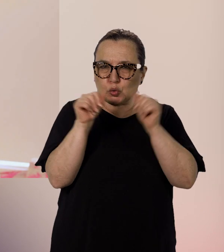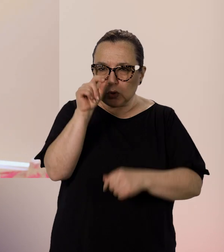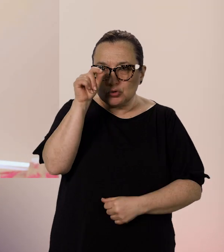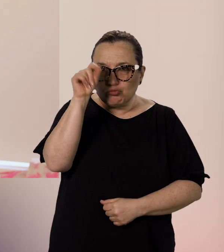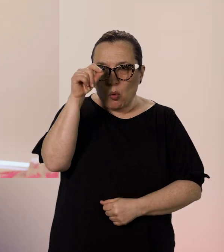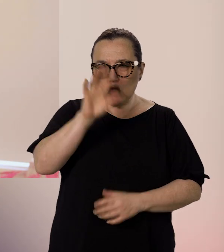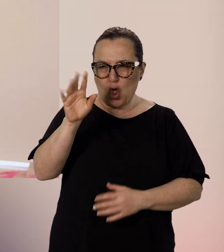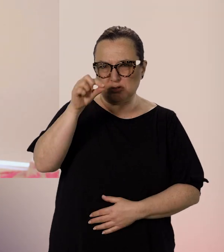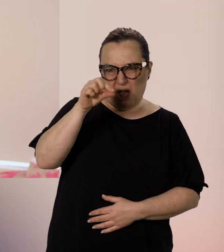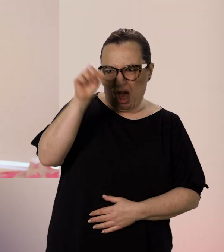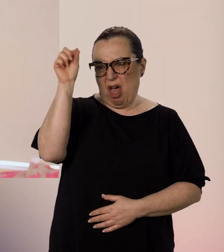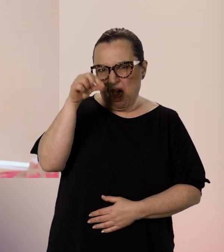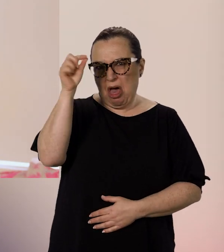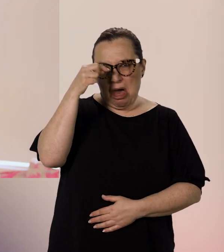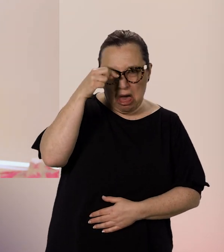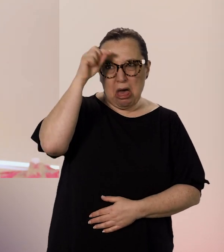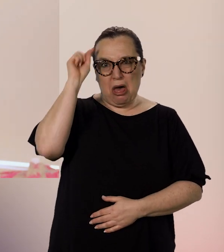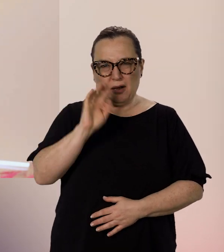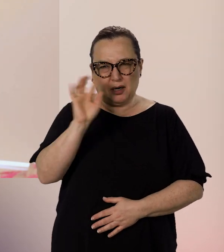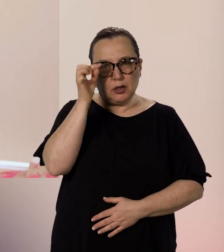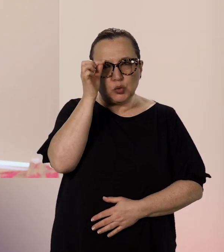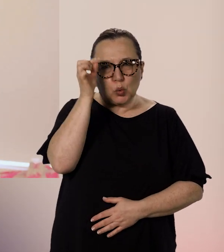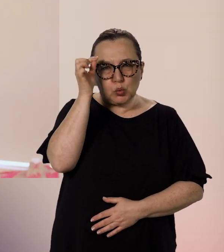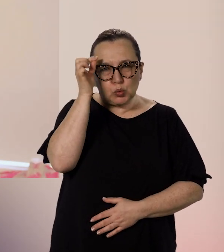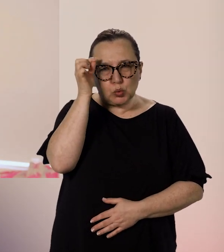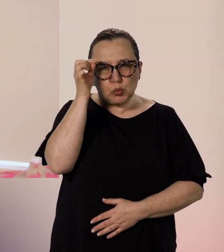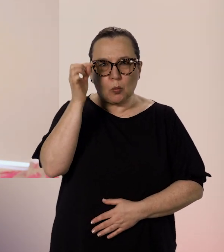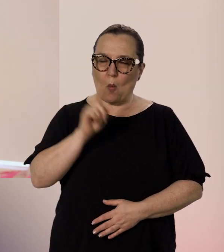It's really important that when you're doing the brows, you do shorter strokes rather than